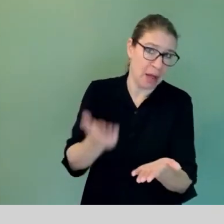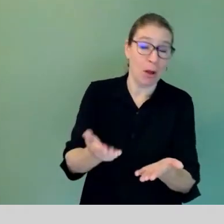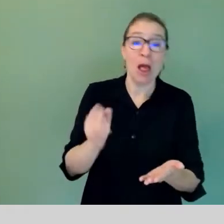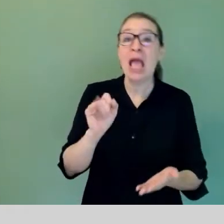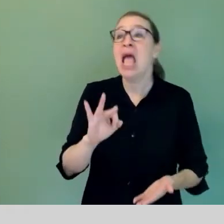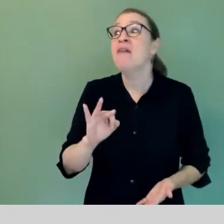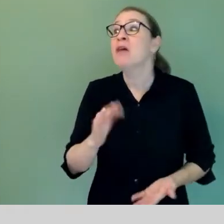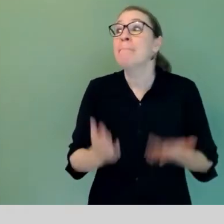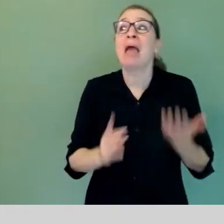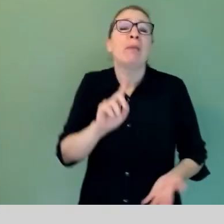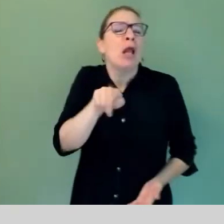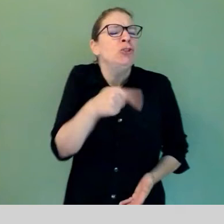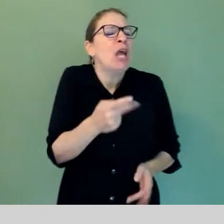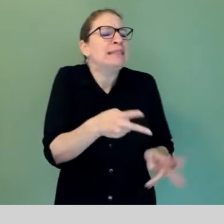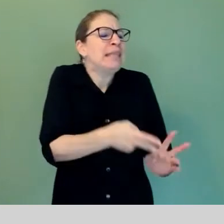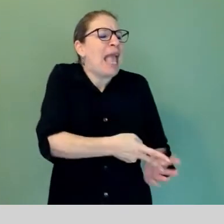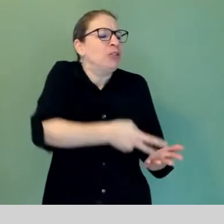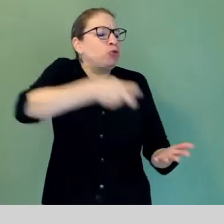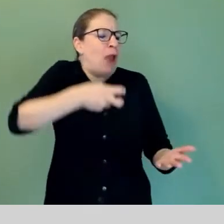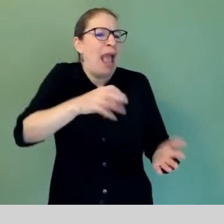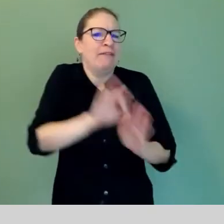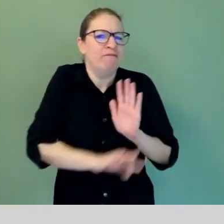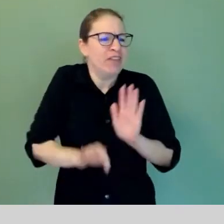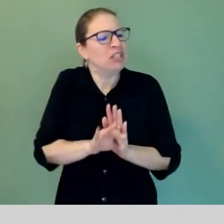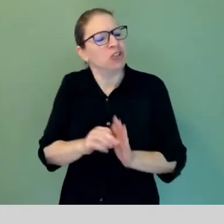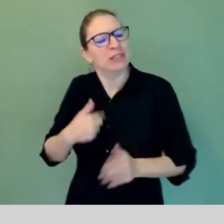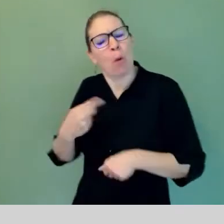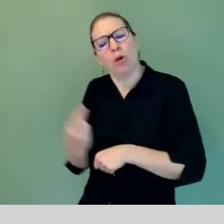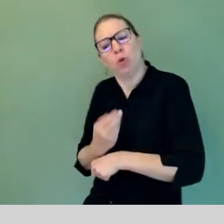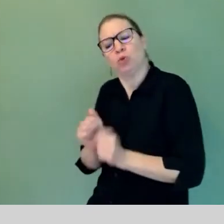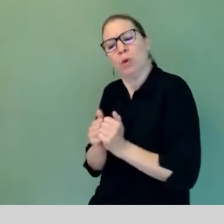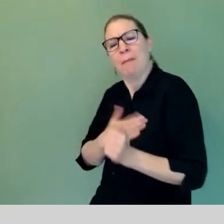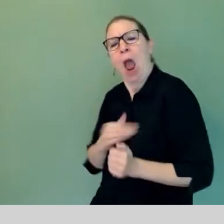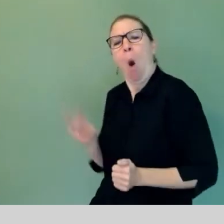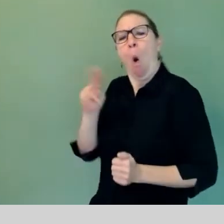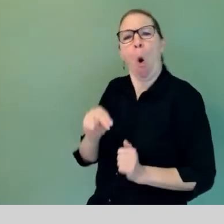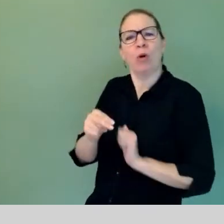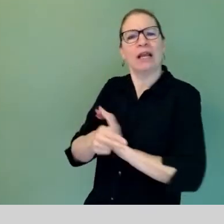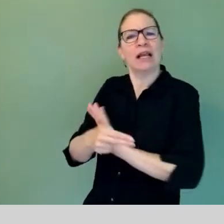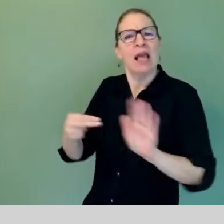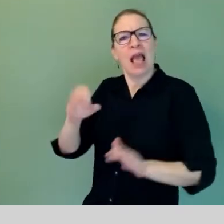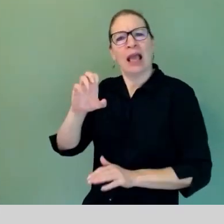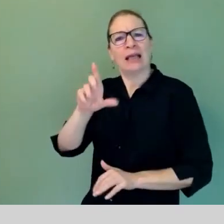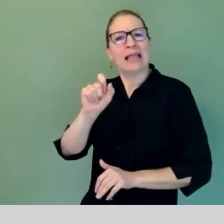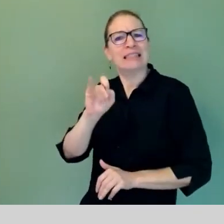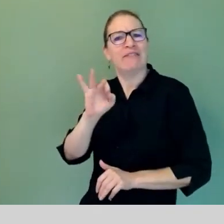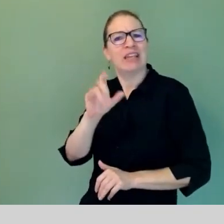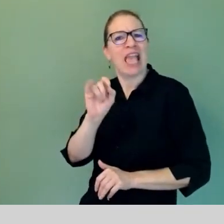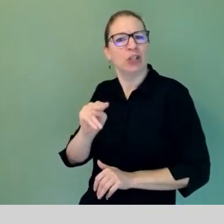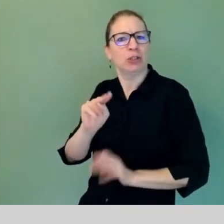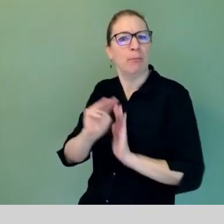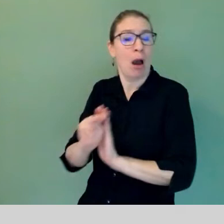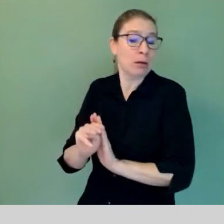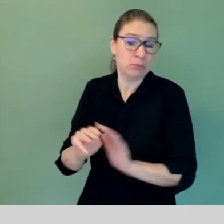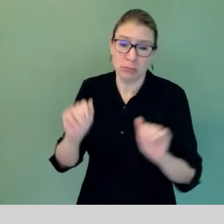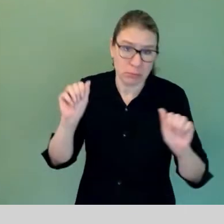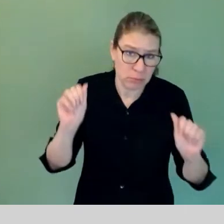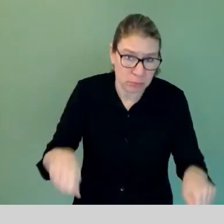If you want use, just extract the features to use for your, with your own custom classification model, you can do that as well.